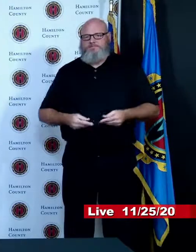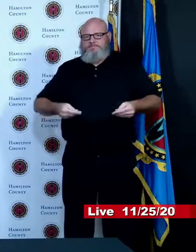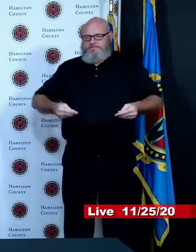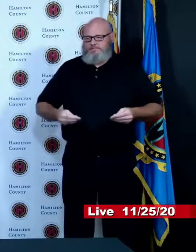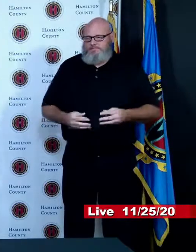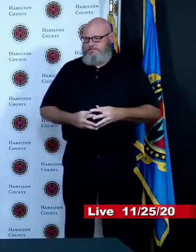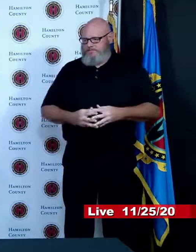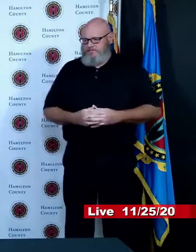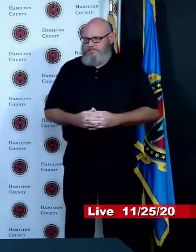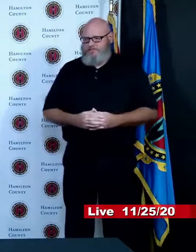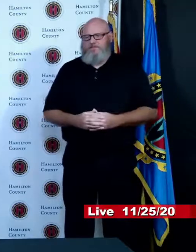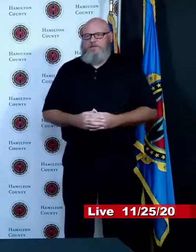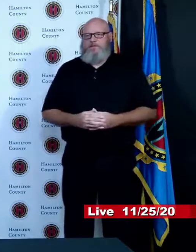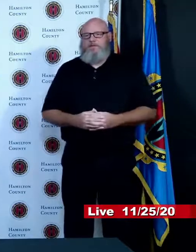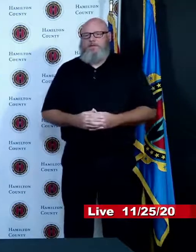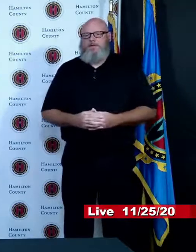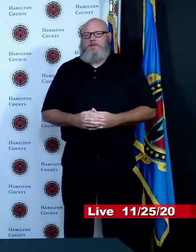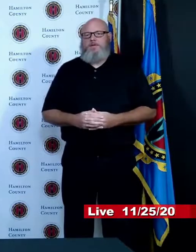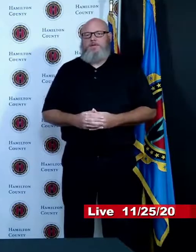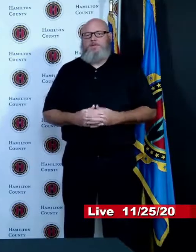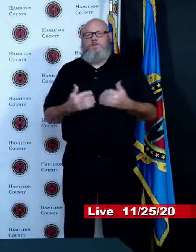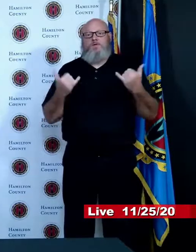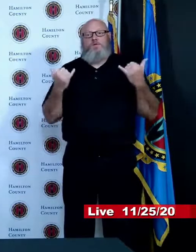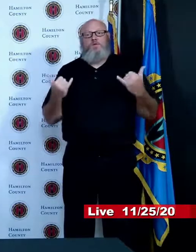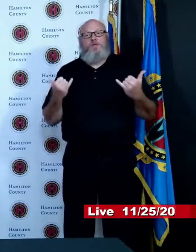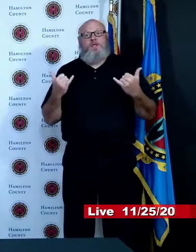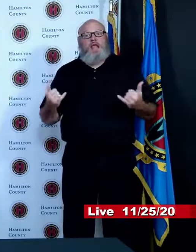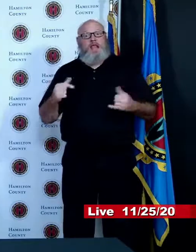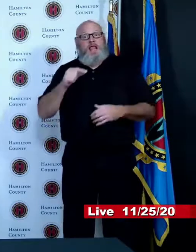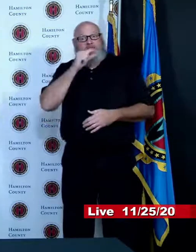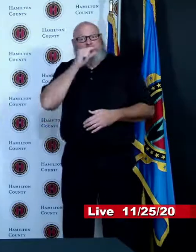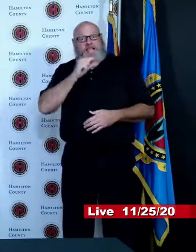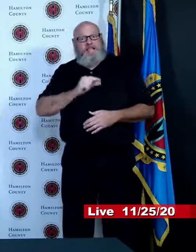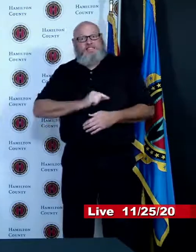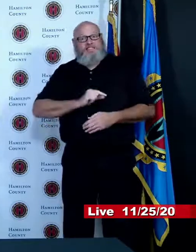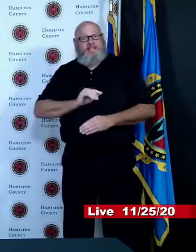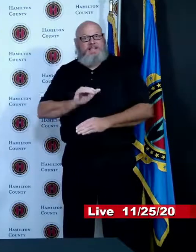so it's Thanksgiving eve and we have much to be thankful for